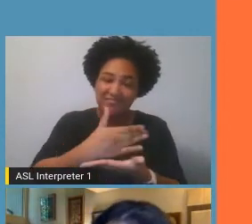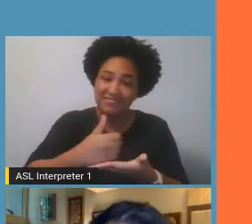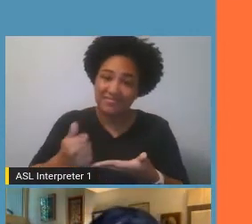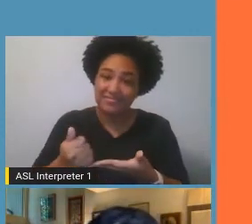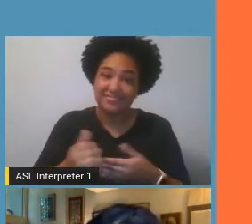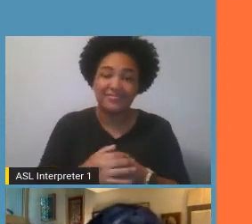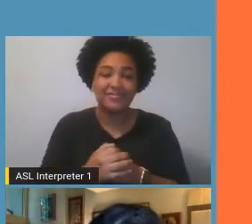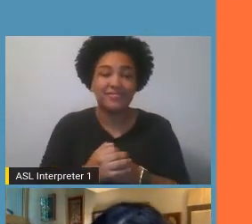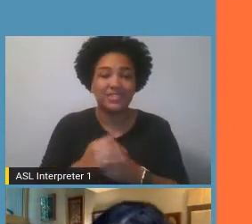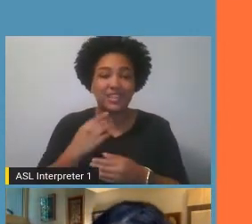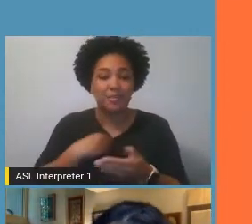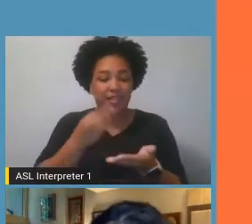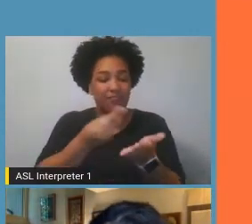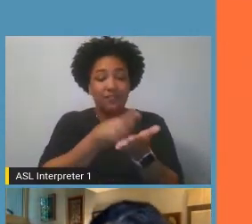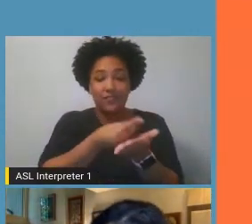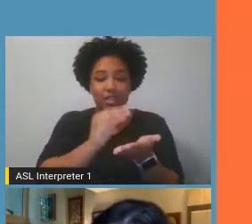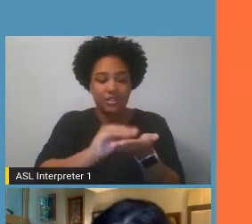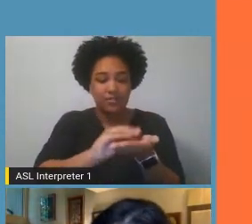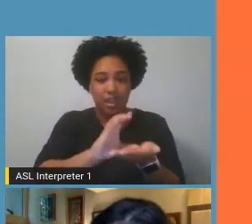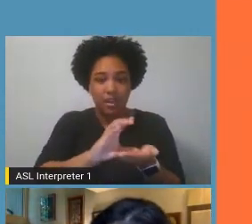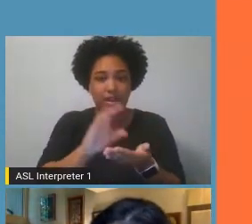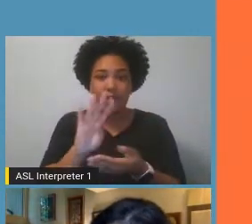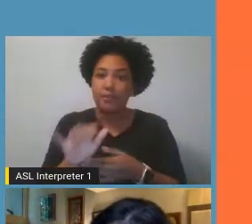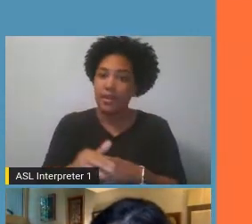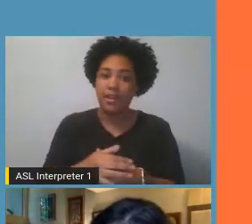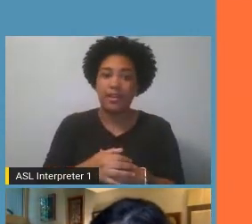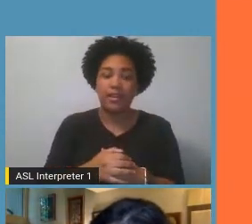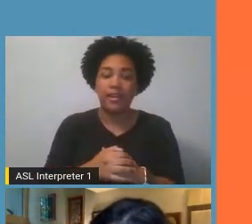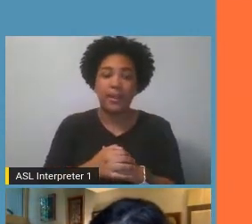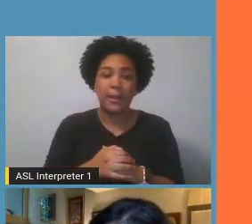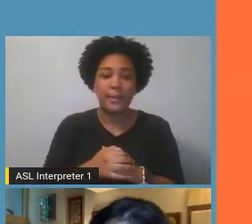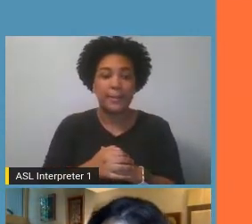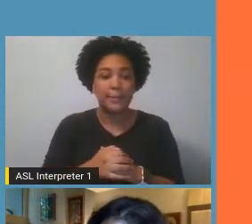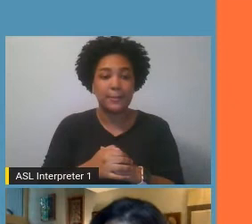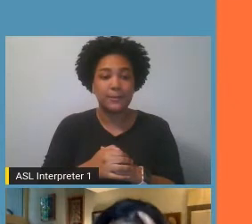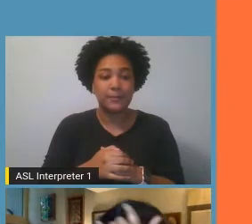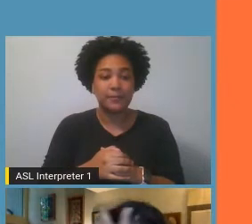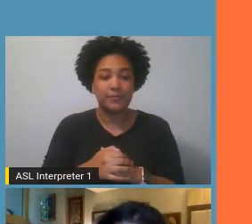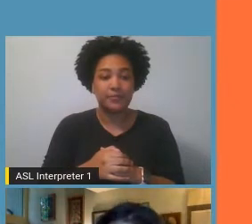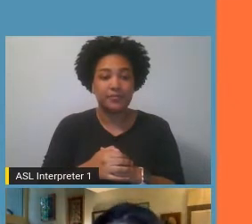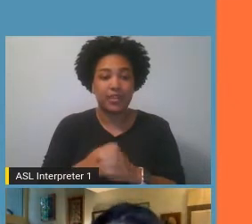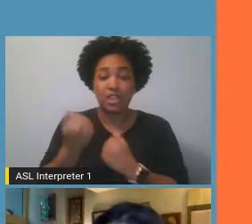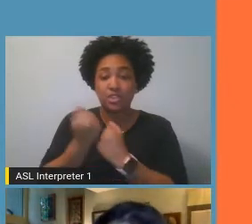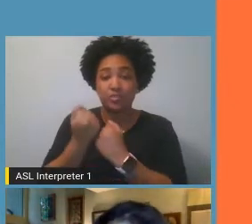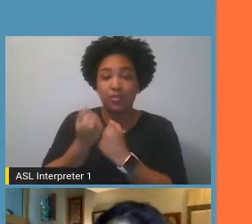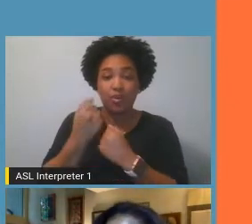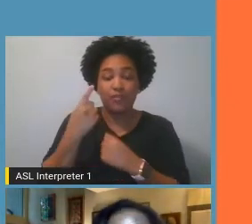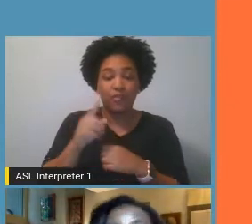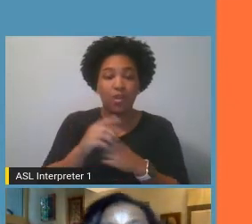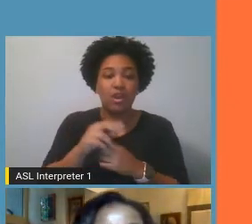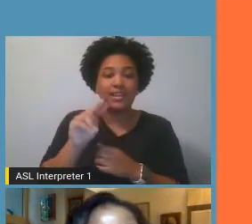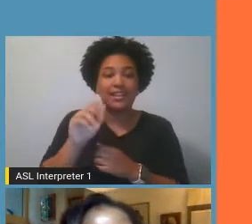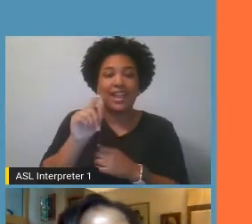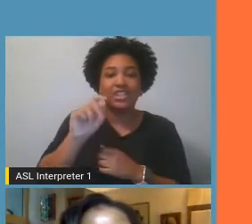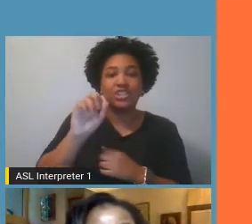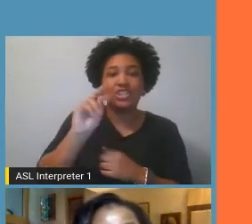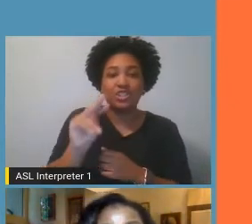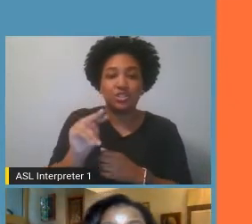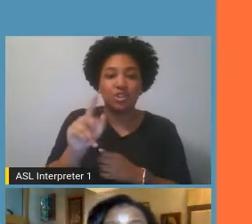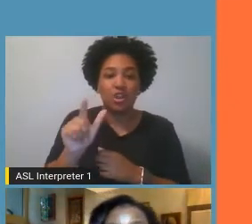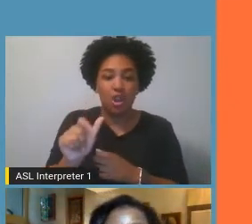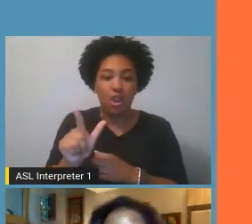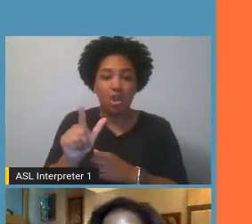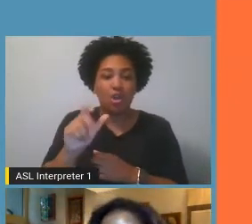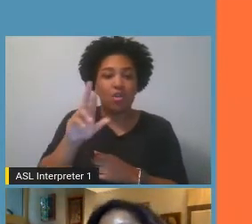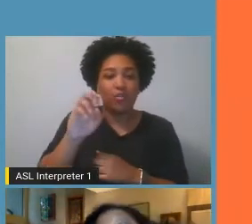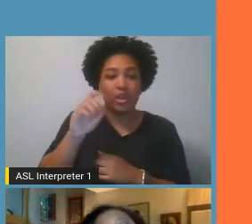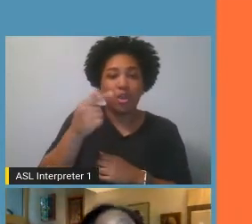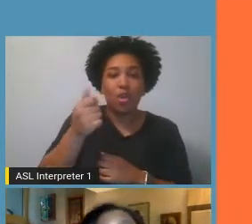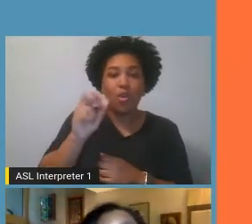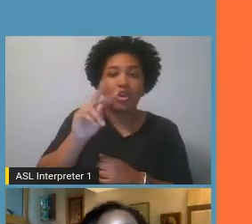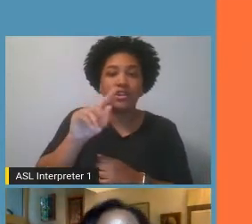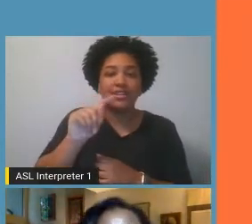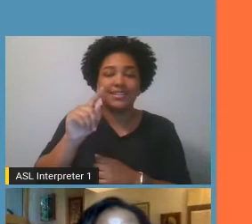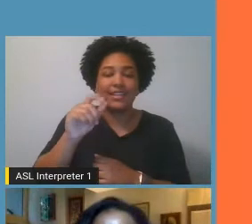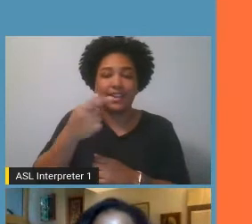funded by the National Recording Preservation Foundation. A husband and wife that were going